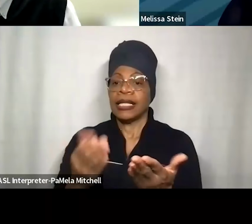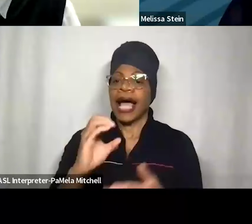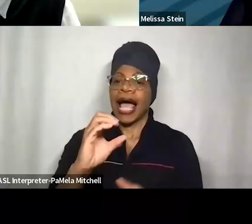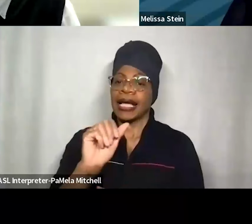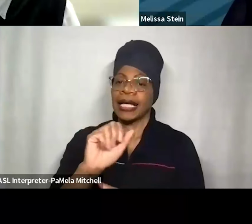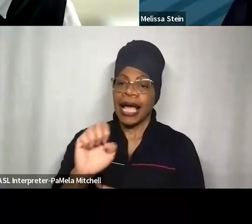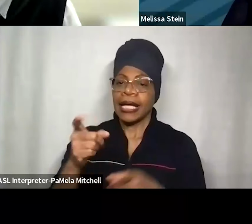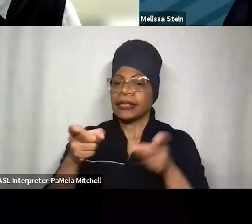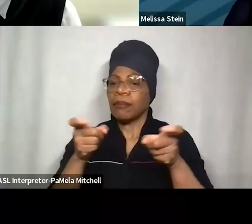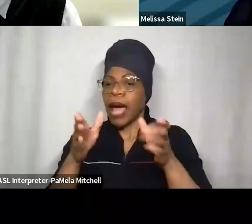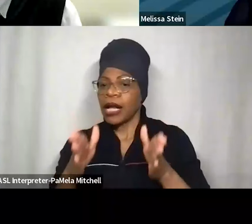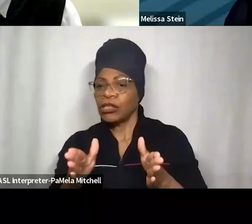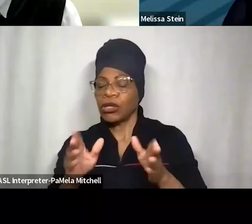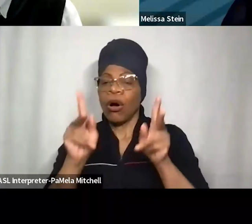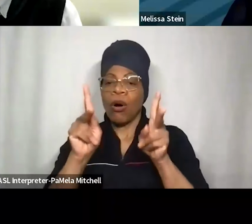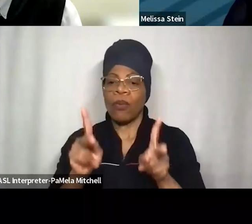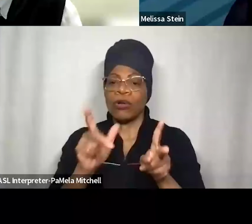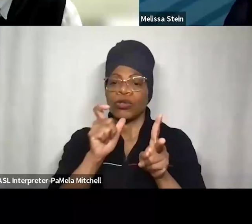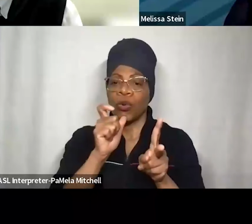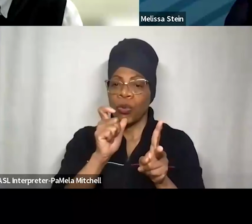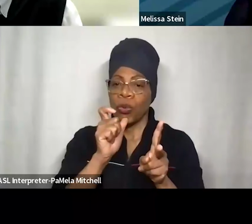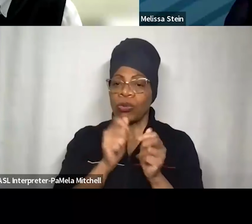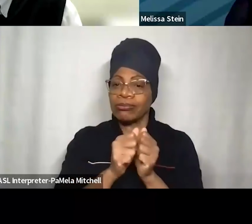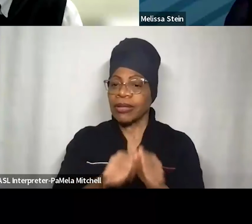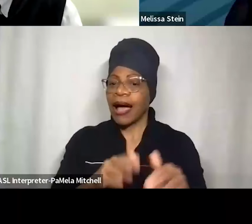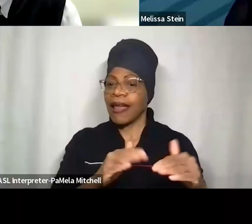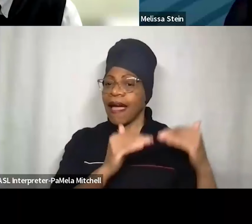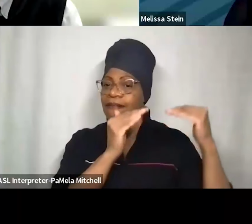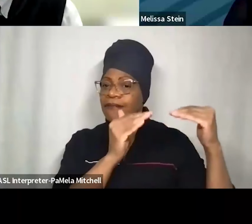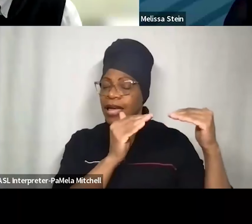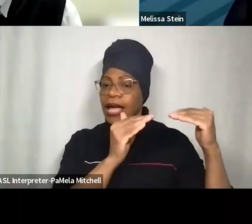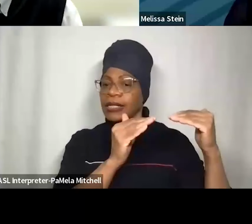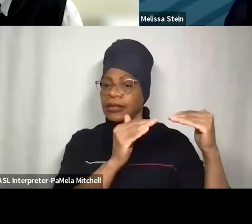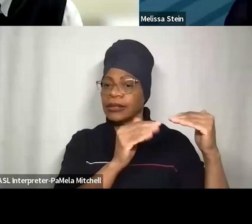someone without maybe advanced clinical training, but not the assessments, right?